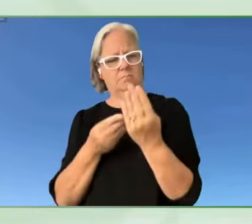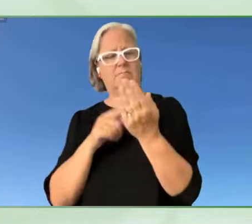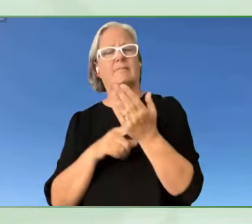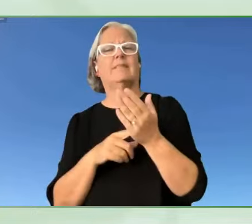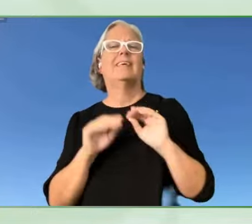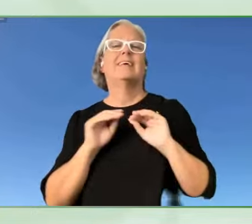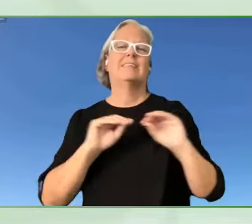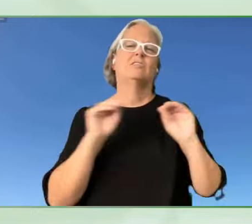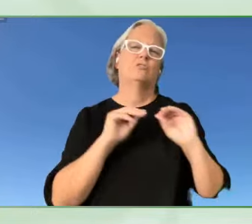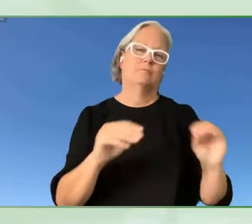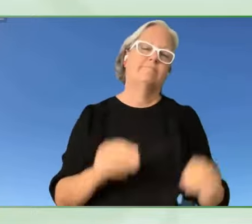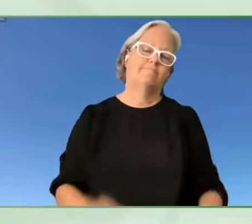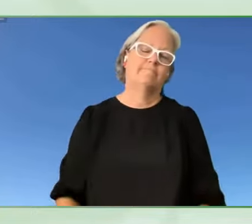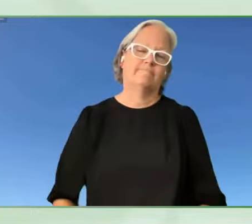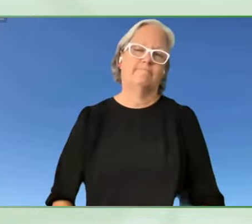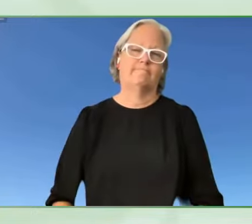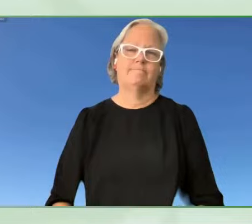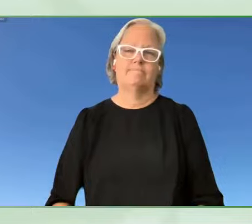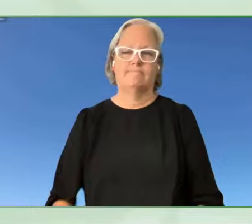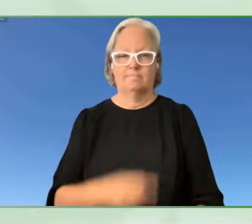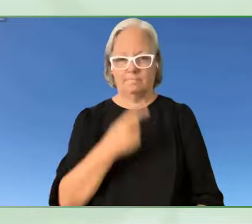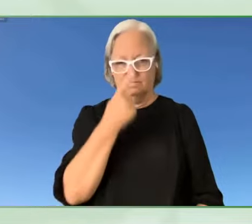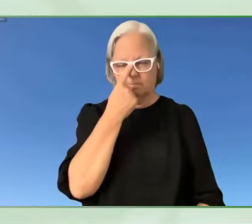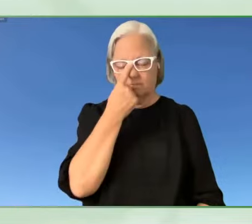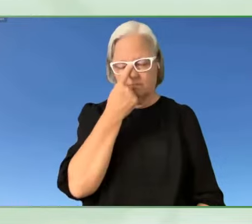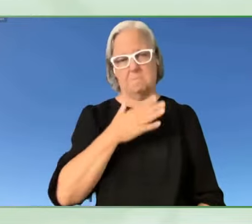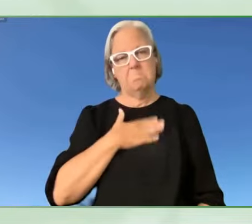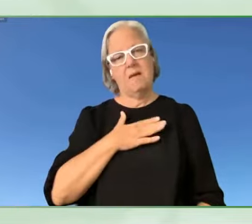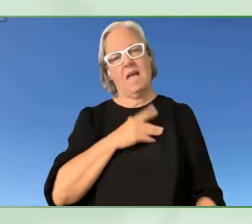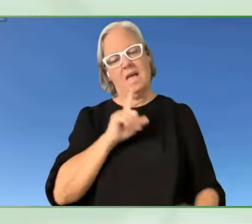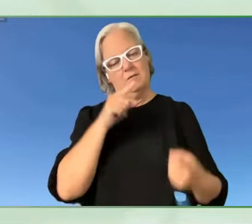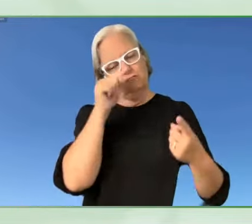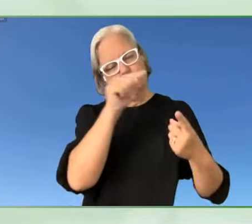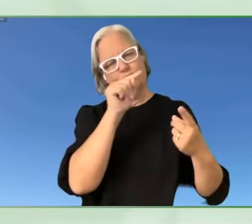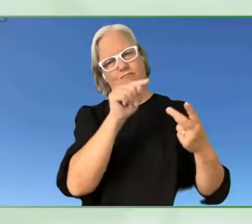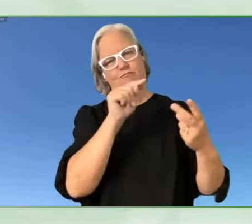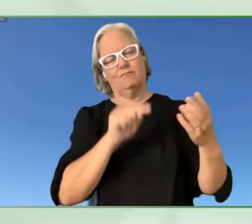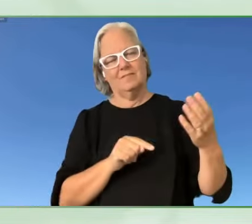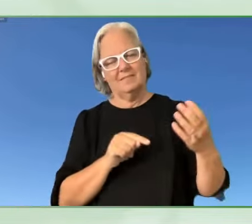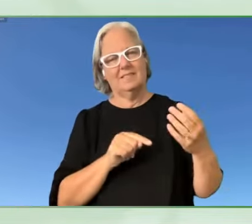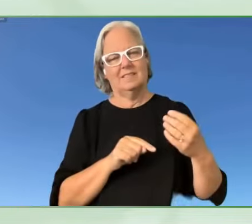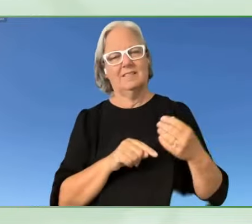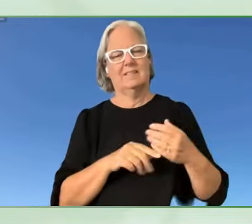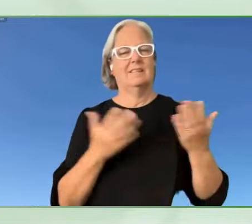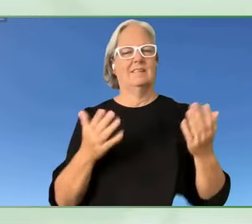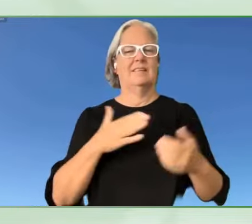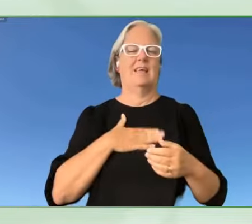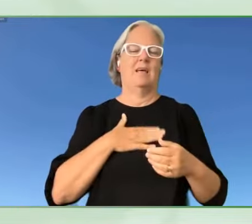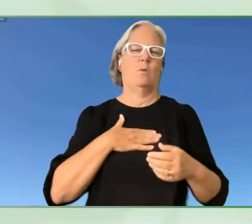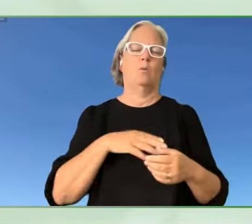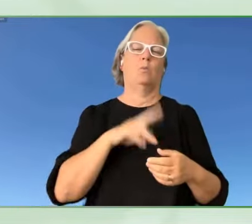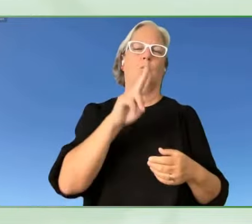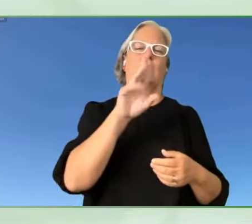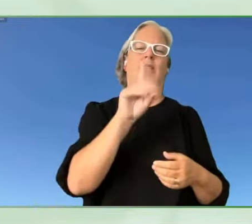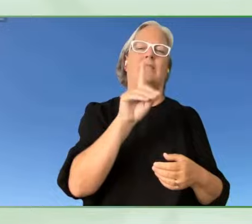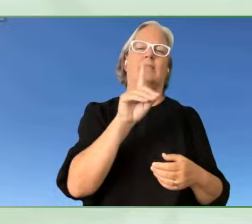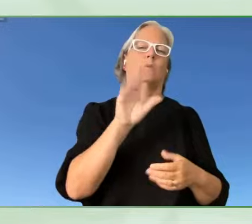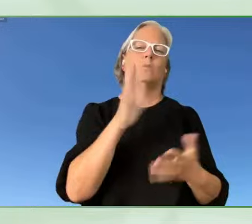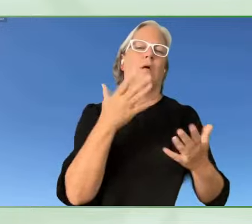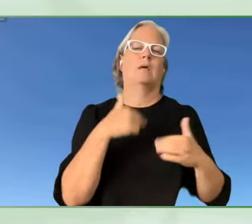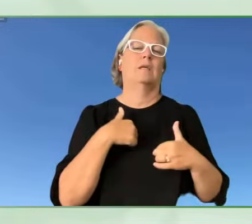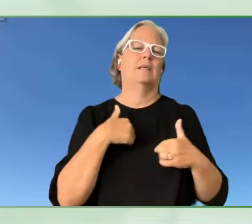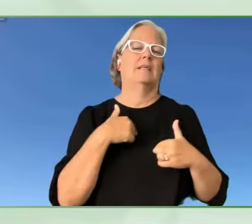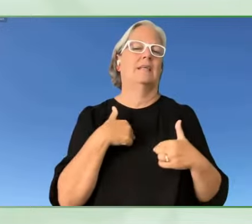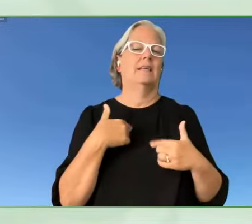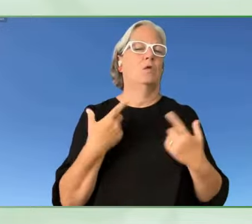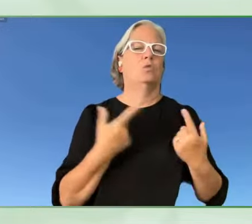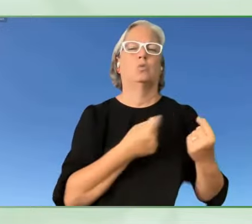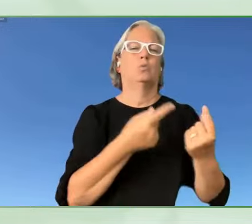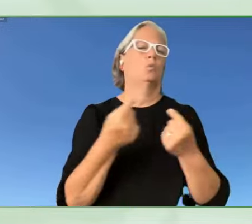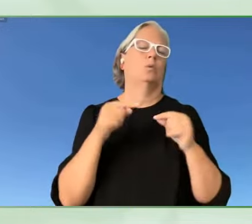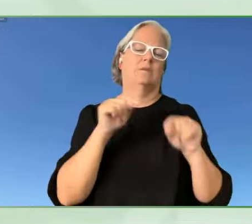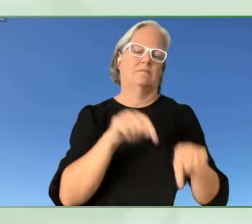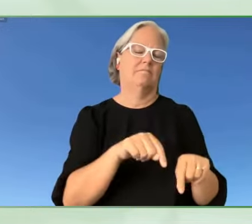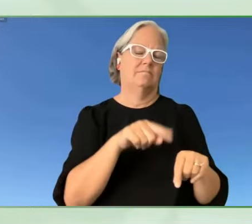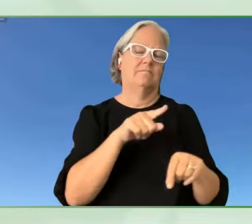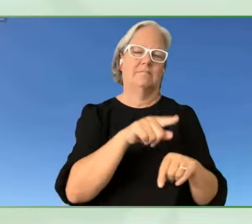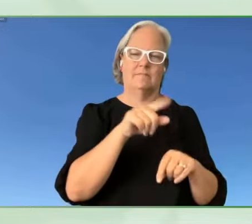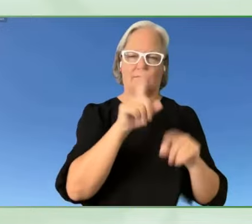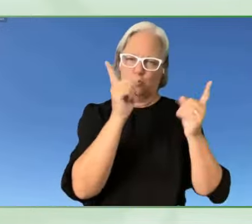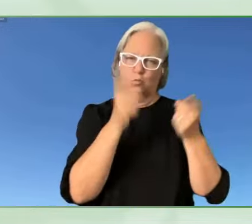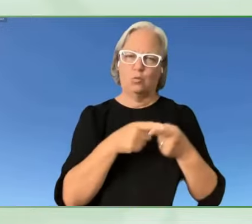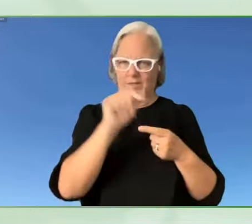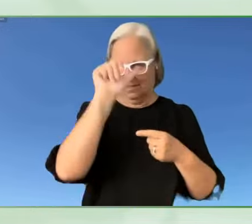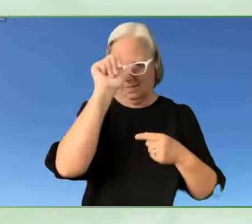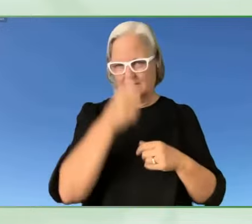And I think many of us don't know, and that is alright.